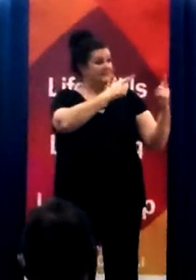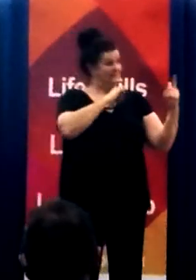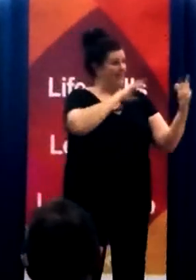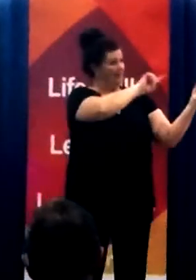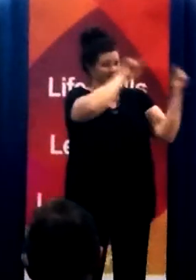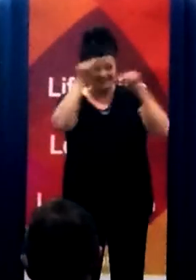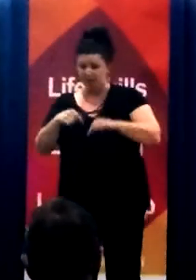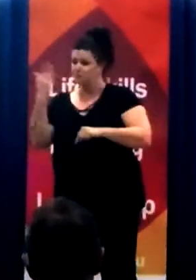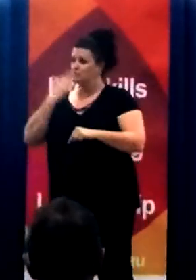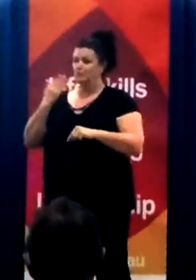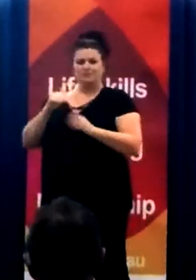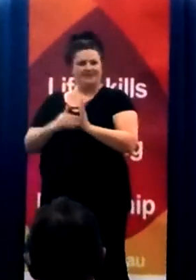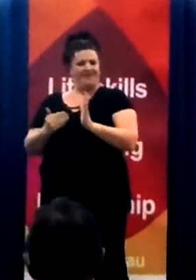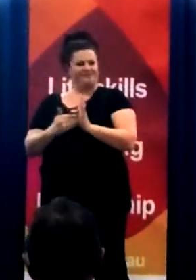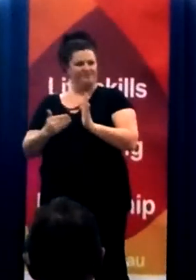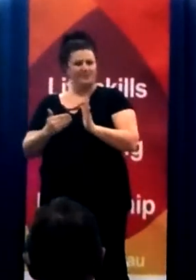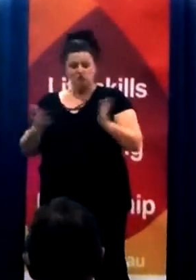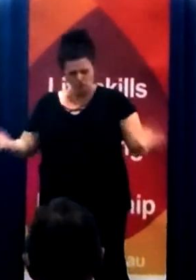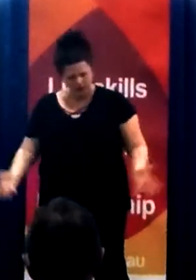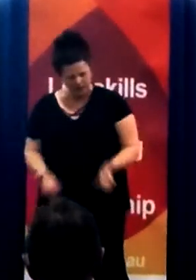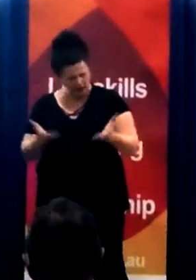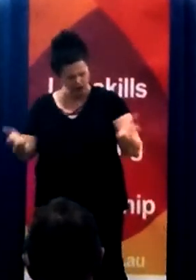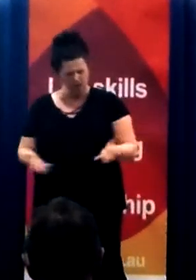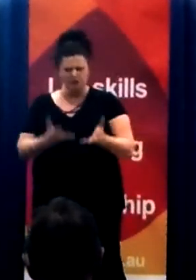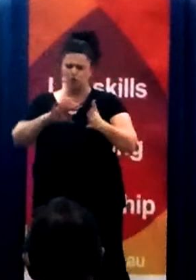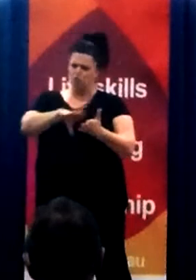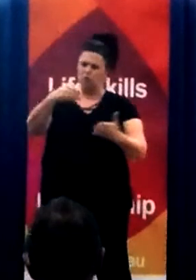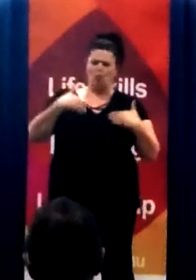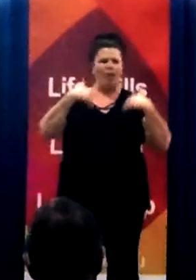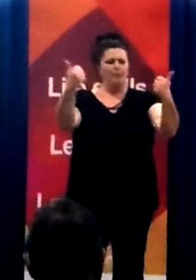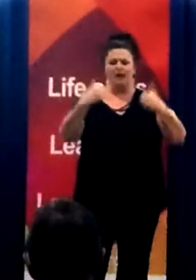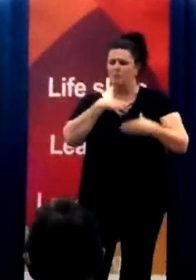To promote student wellbeing and to make sure there was more inclusion of our Deaf and Hard